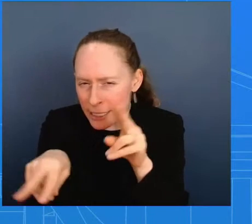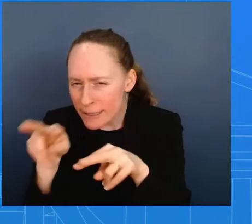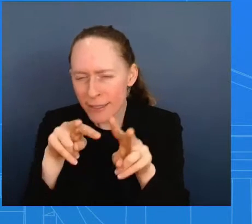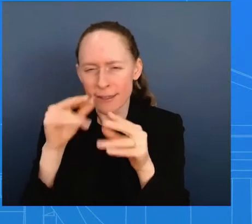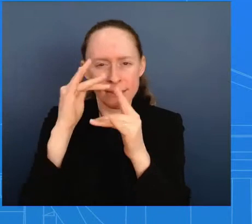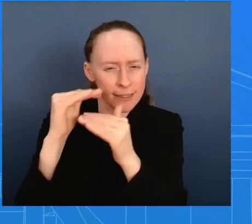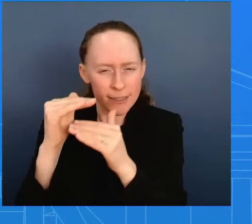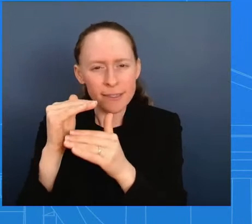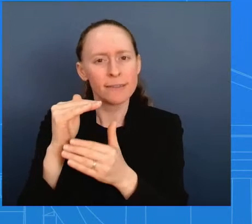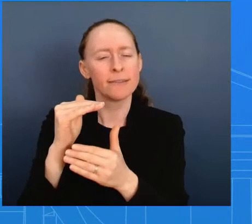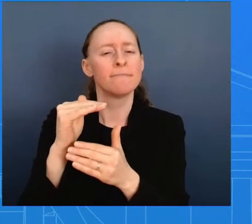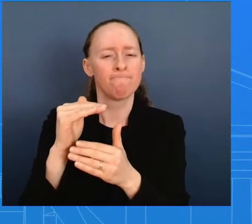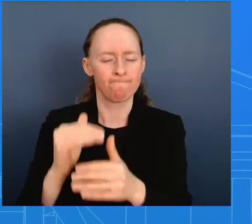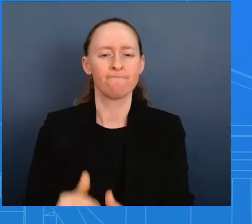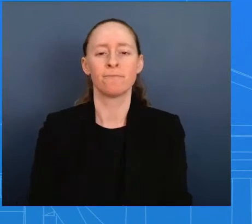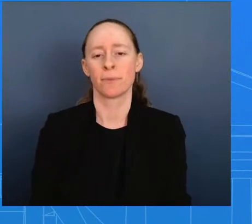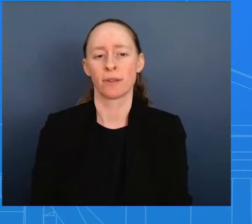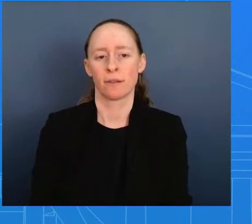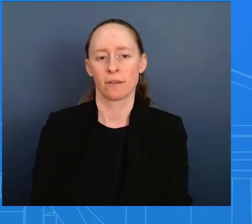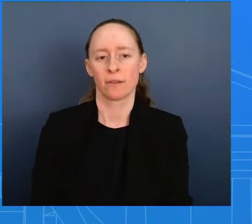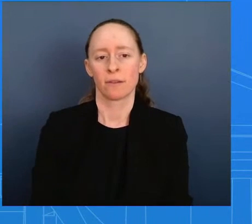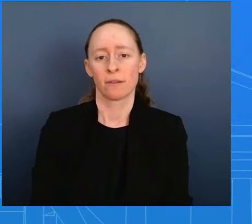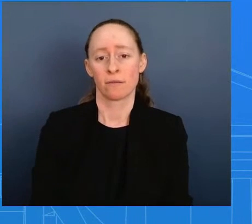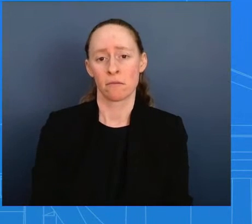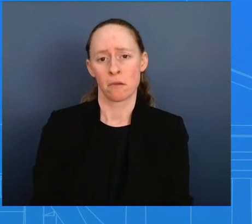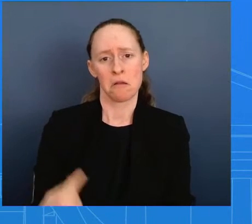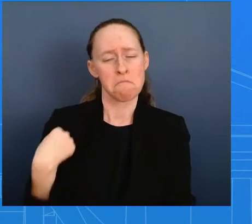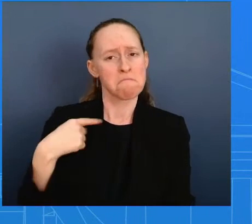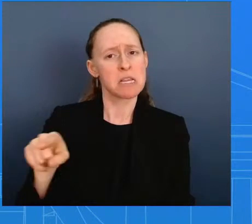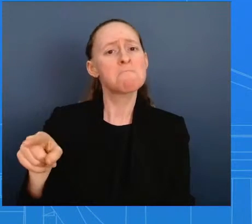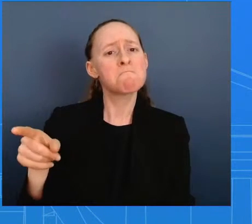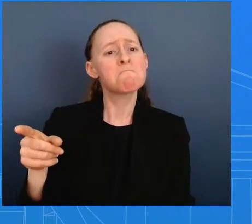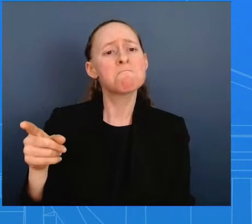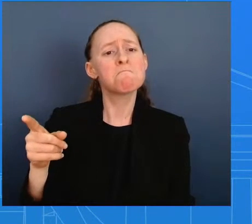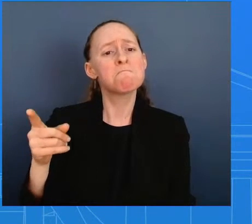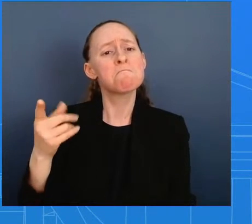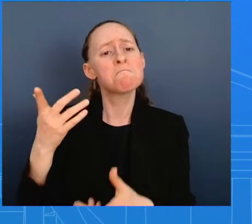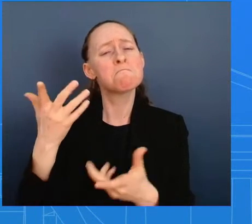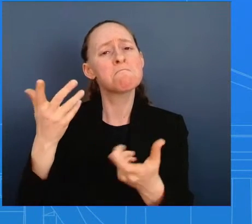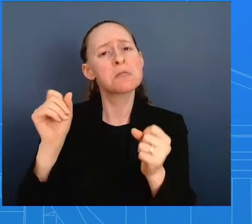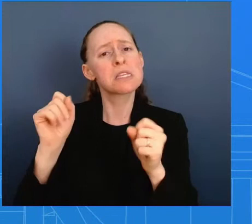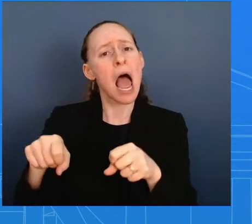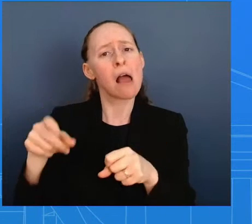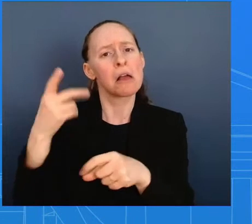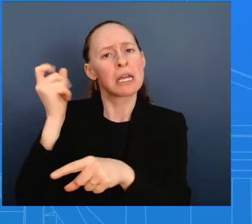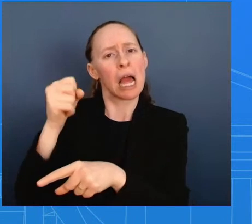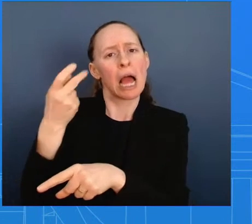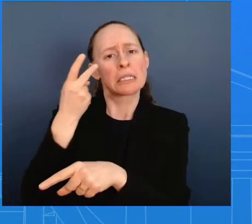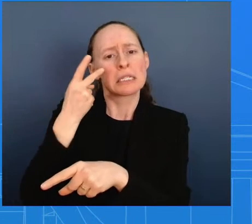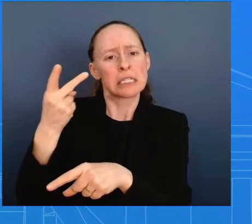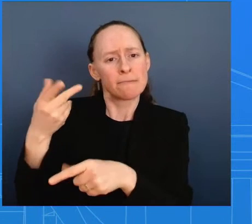we felt that there was sufficient work being done by the Israeli government with respect to the facilitation of humanitarian aid